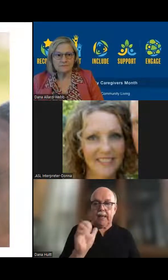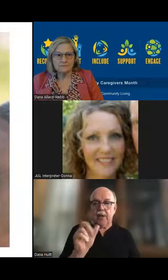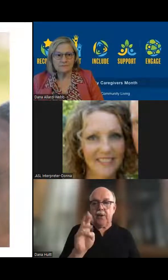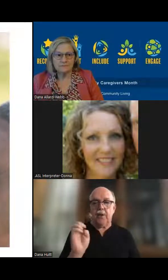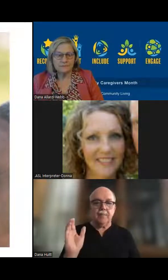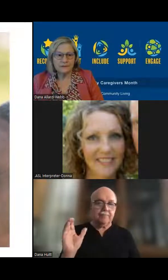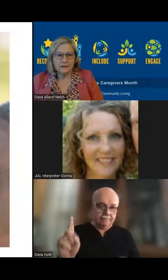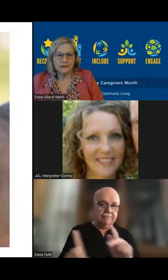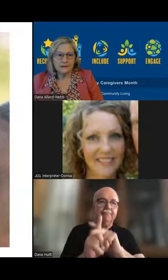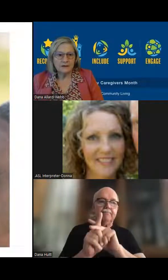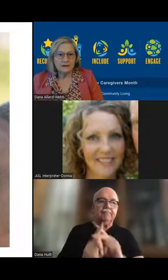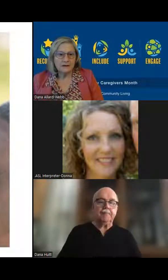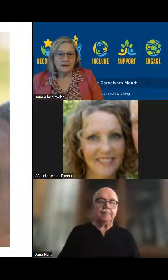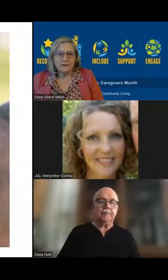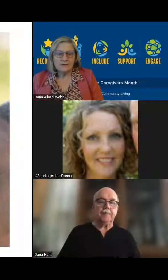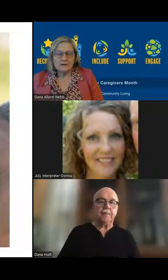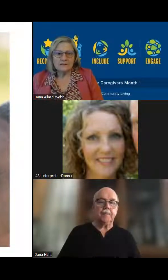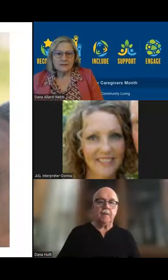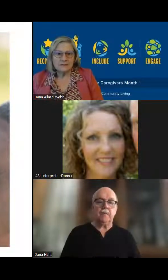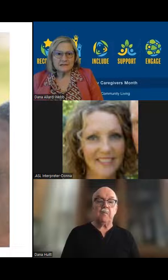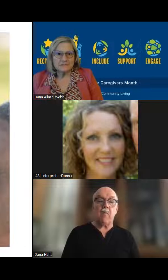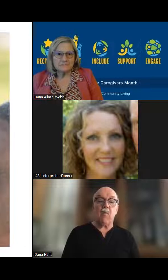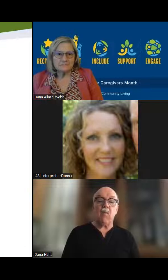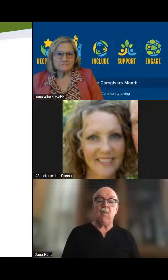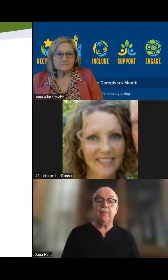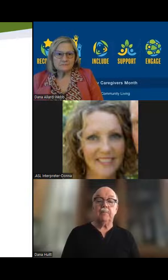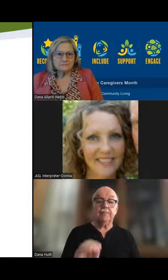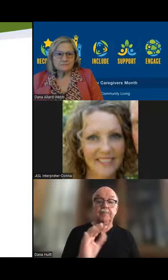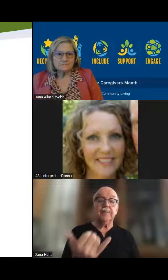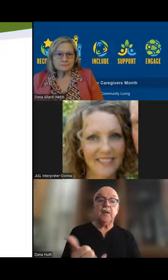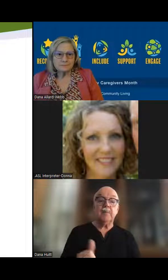program at Everett High School. We had 16 students who decided to then go